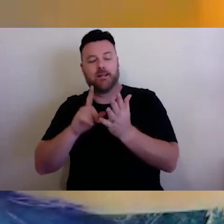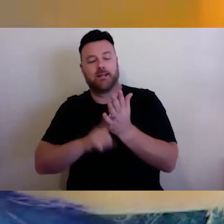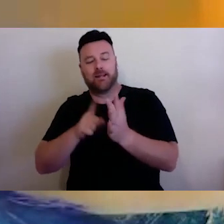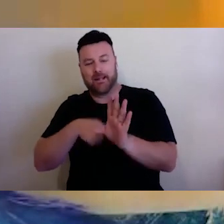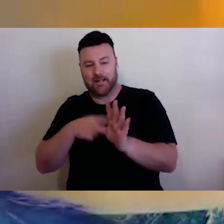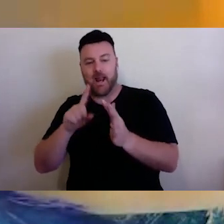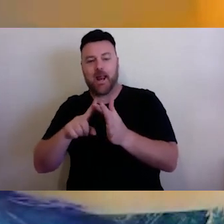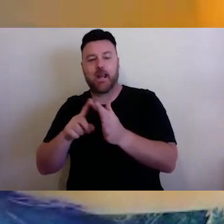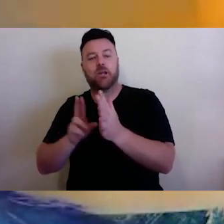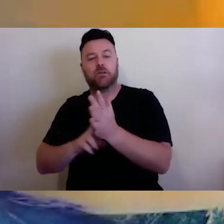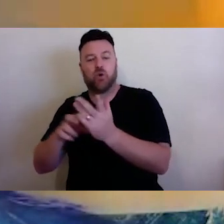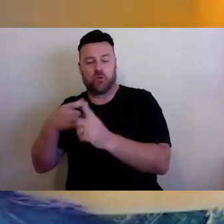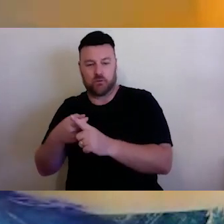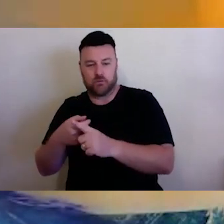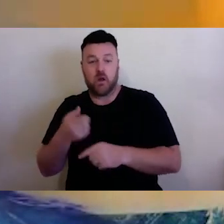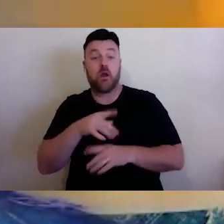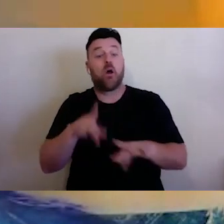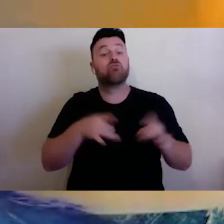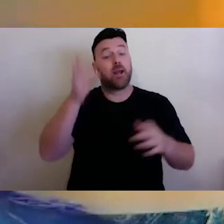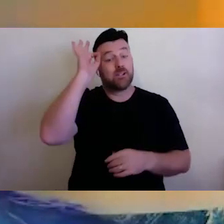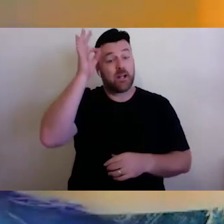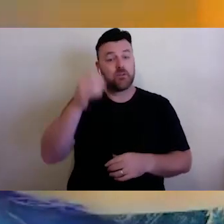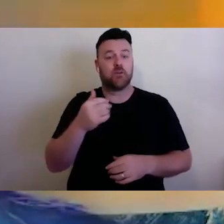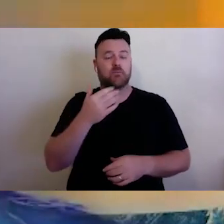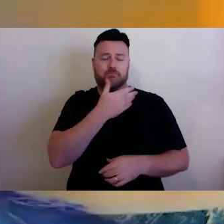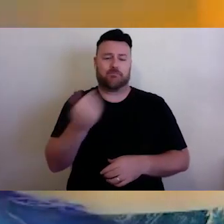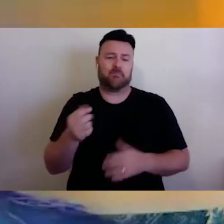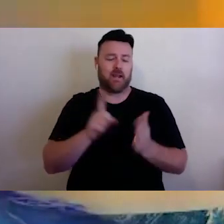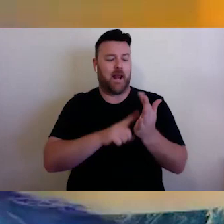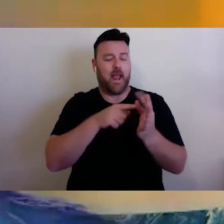Council for the Arts, the delightful Lee-Ann Buckskin, in an ongoing